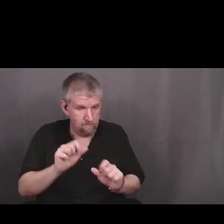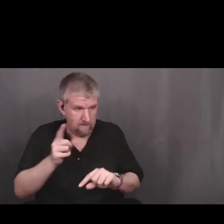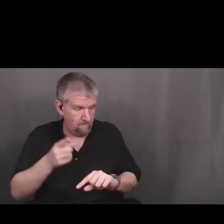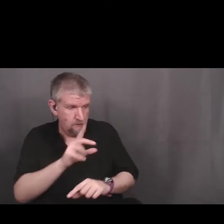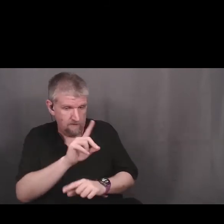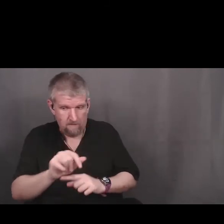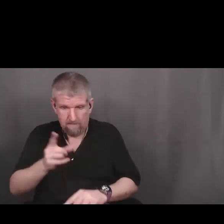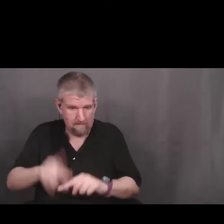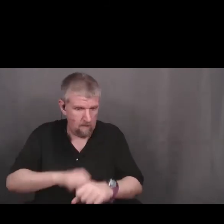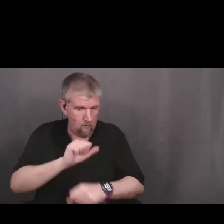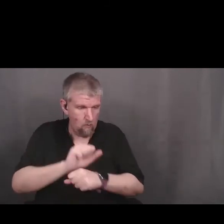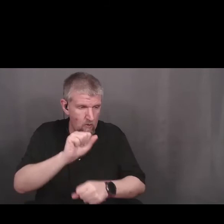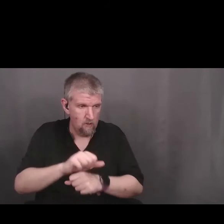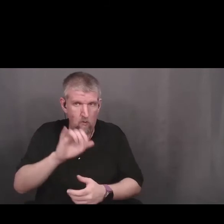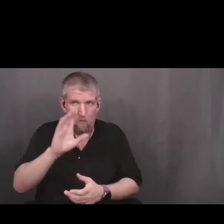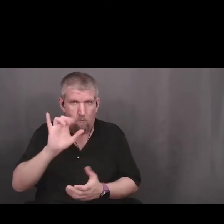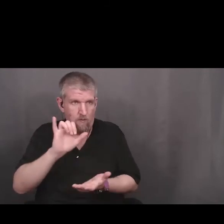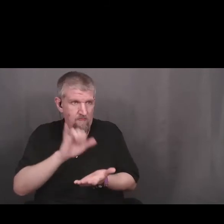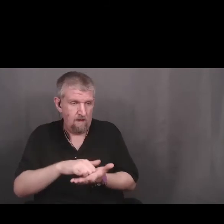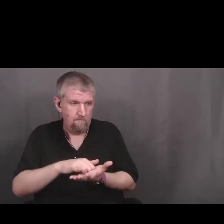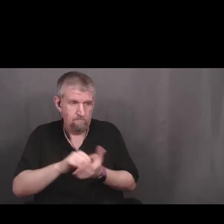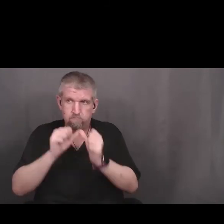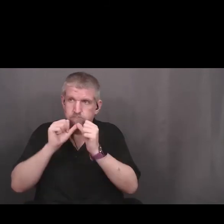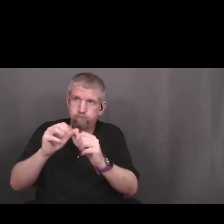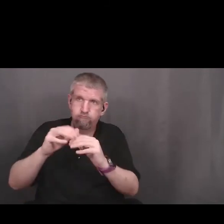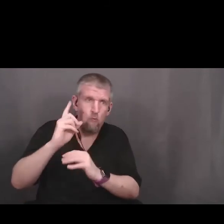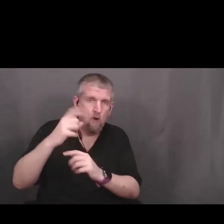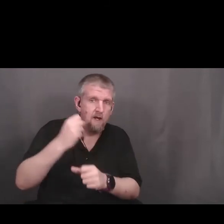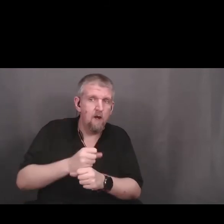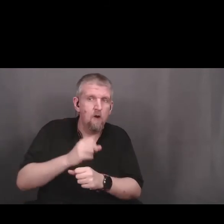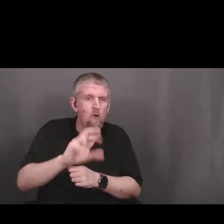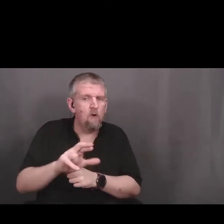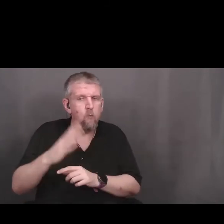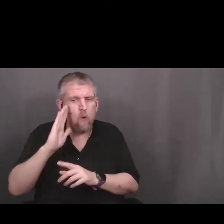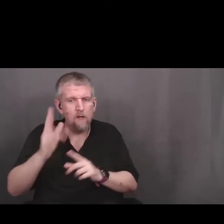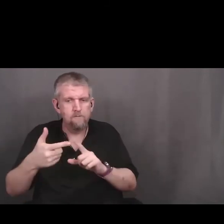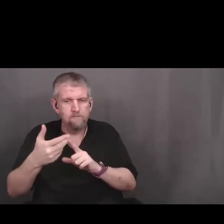or is it you're going to keep it for either over a year or is it a condition that will result in your death?